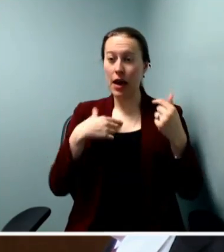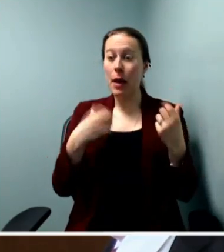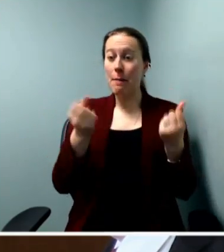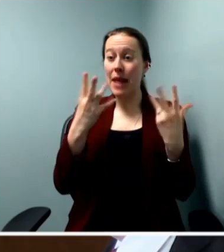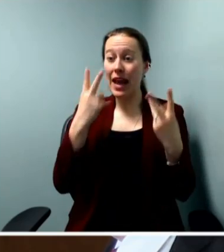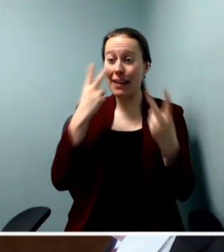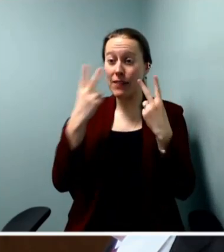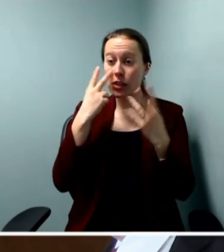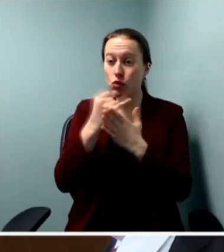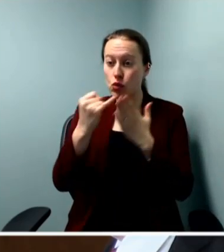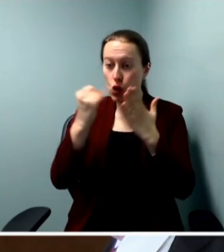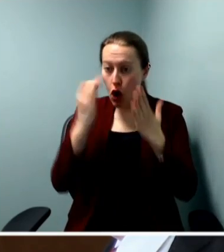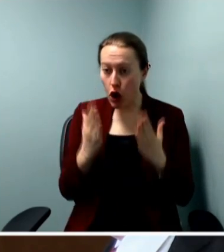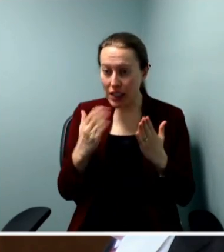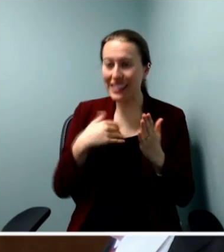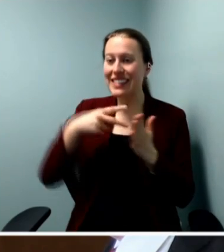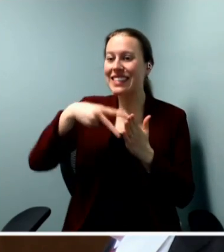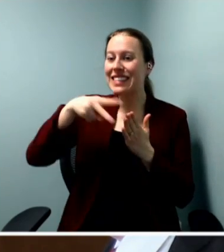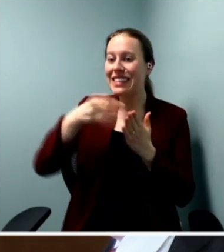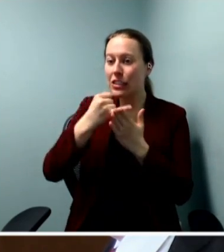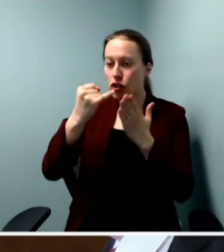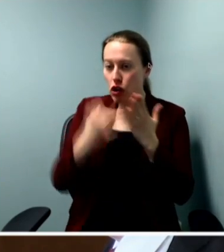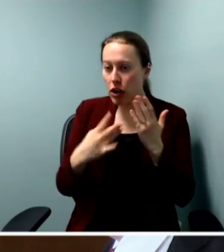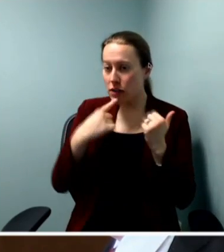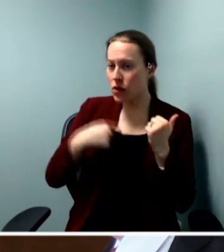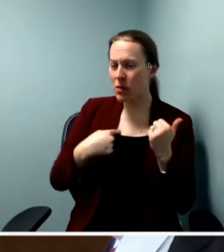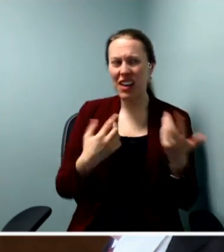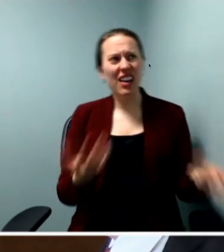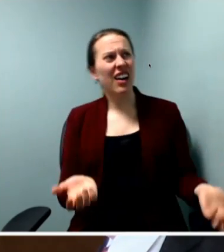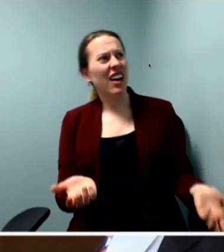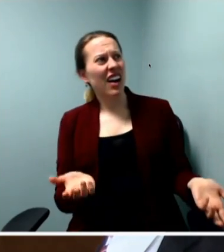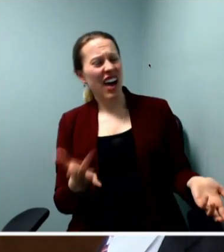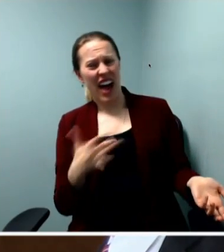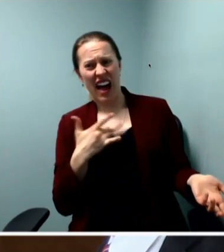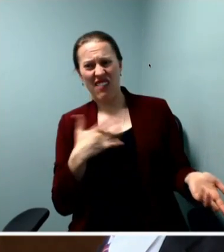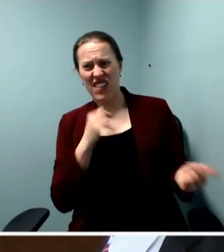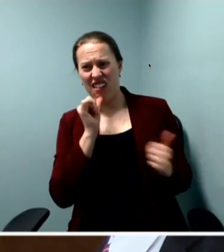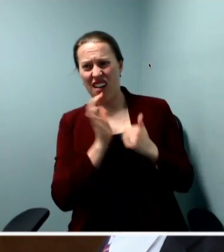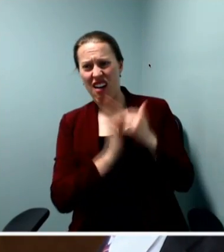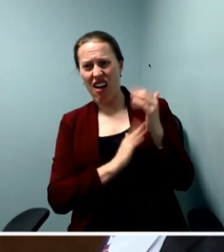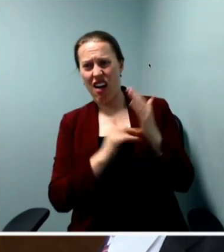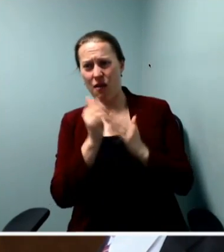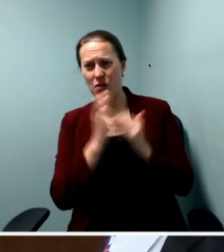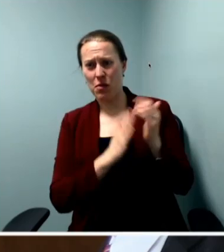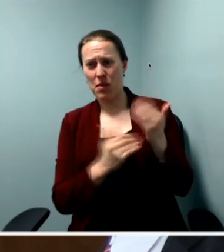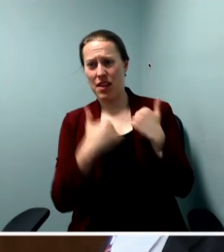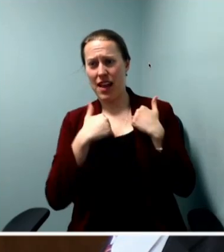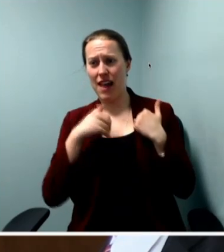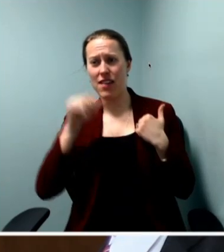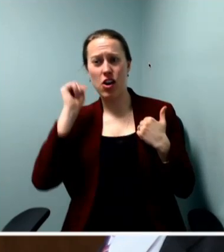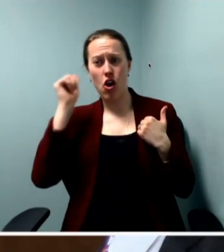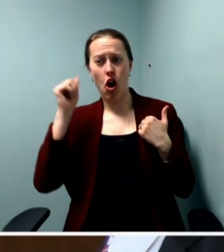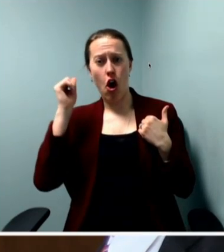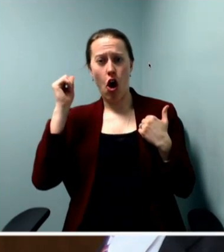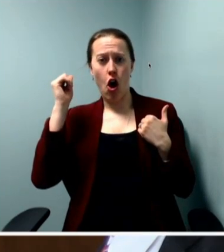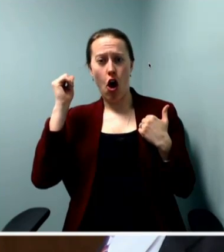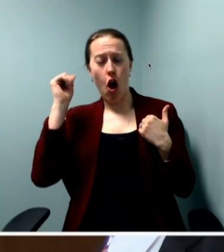have said to me "I feel kind of uncomfortable having an audio-describer." "They're describing my work."